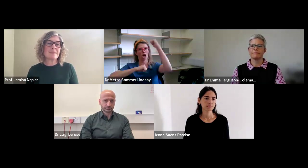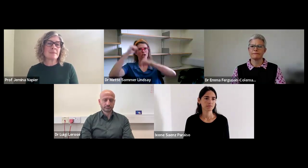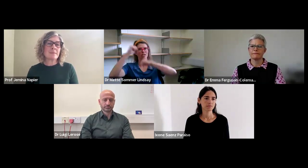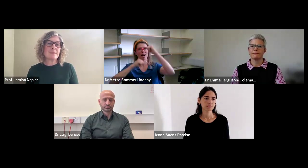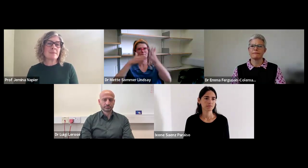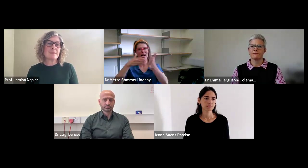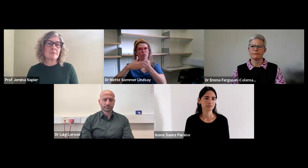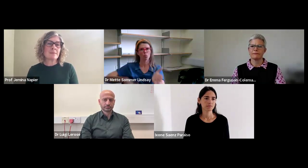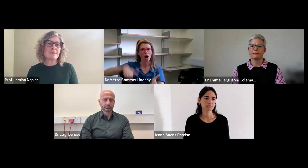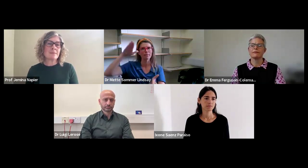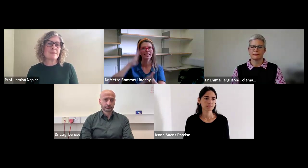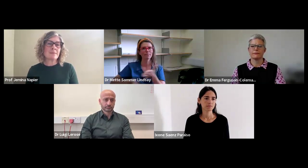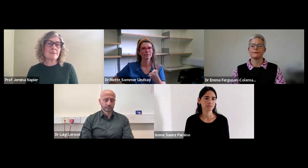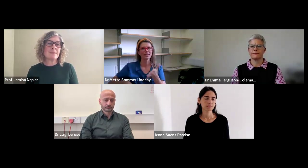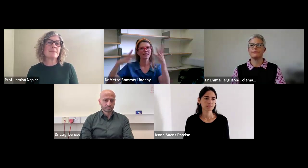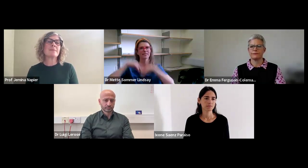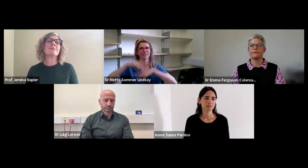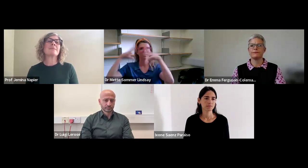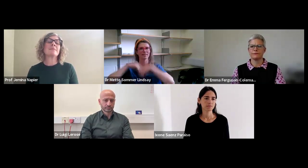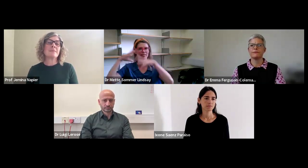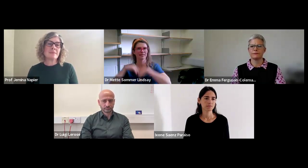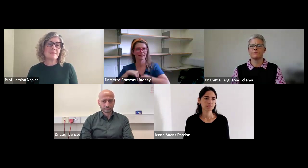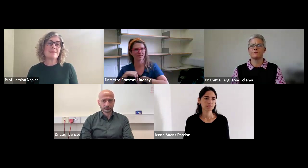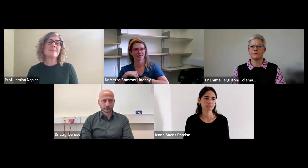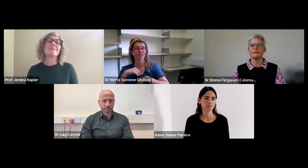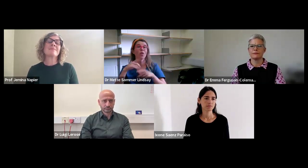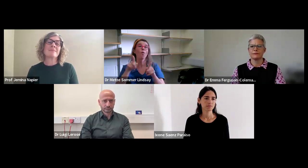at the beginning of that process because of this huge structure -- and the structural barriers